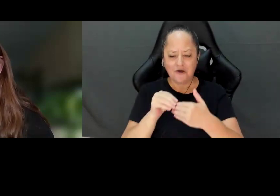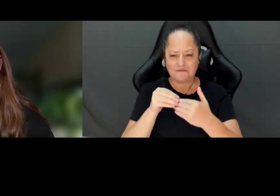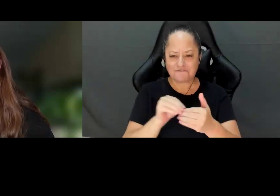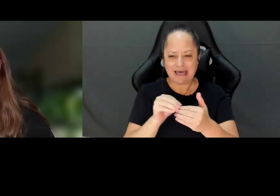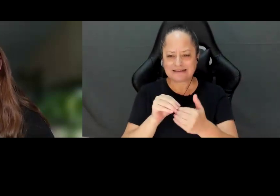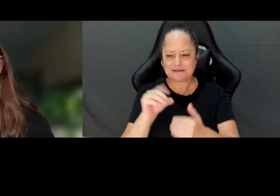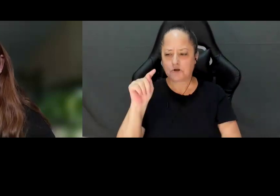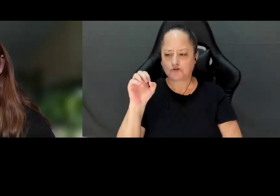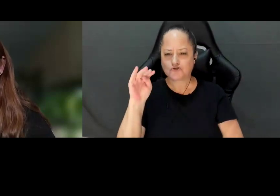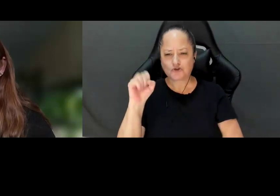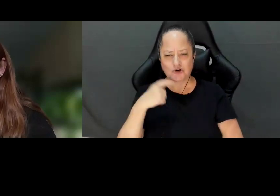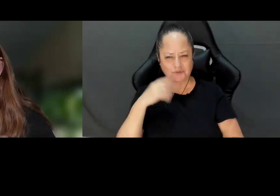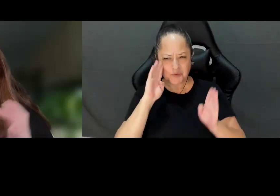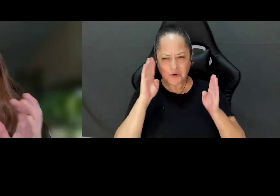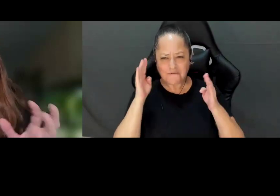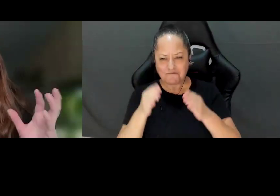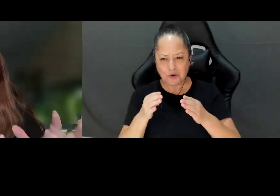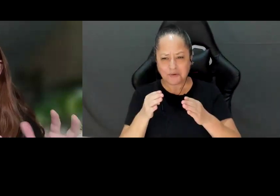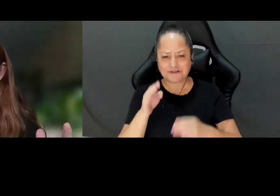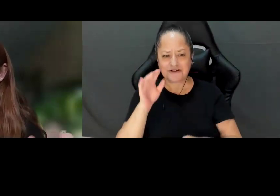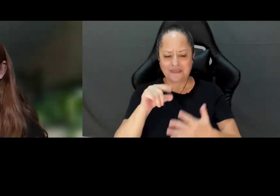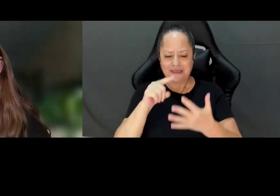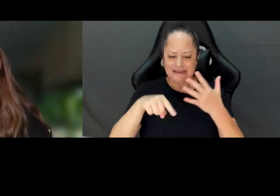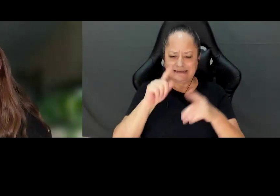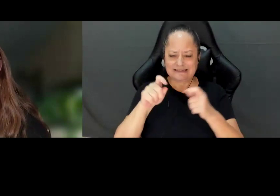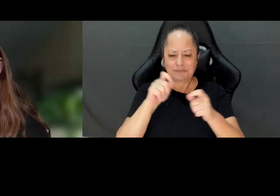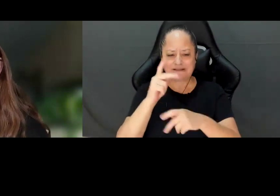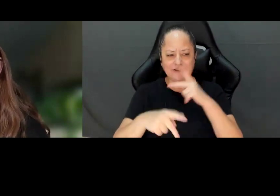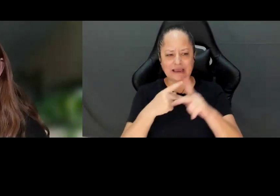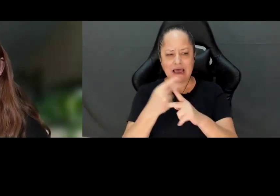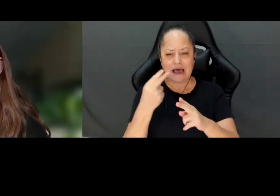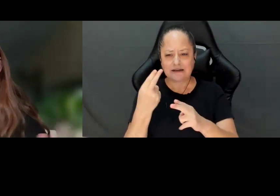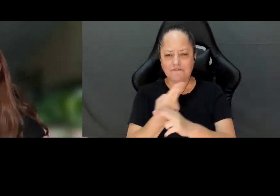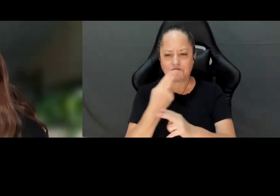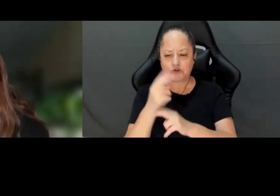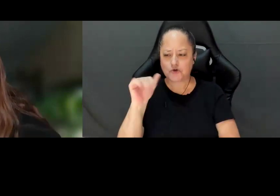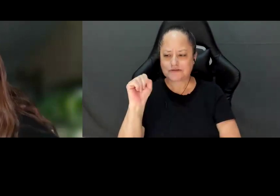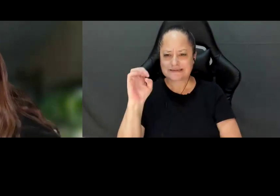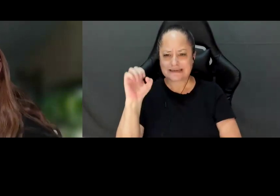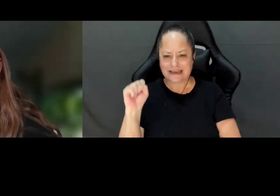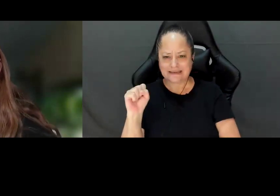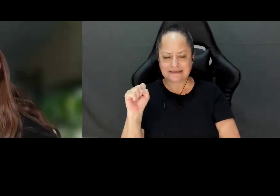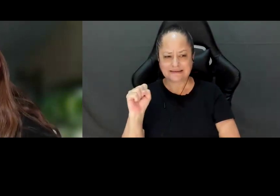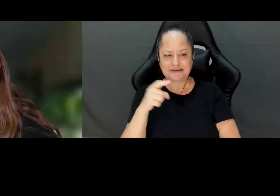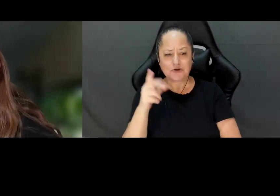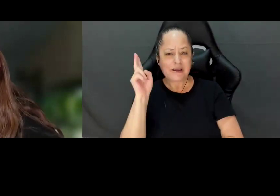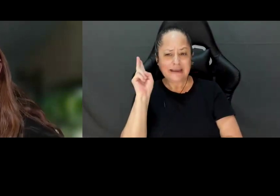We are focused on these specific types of use cases that are historically difficult